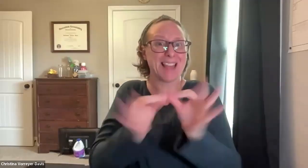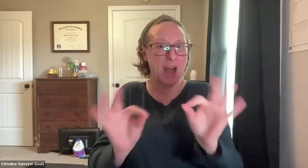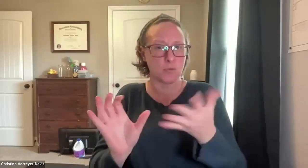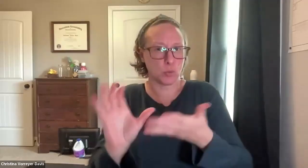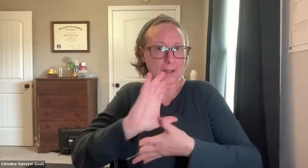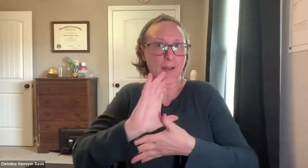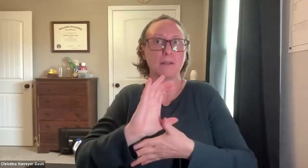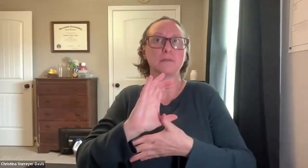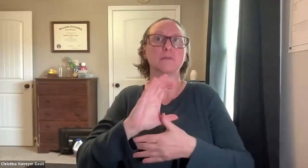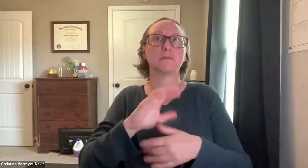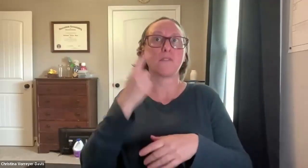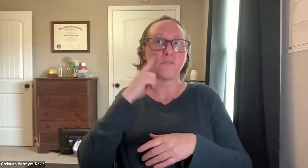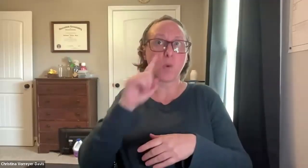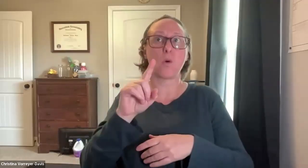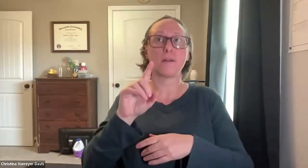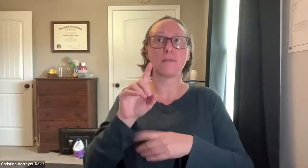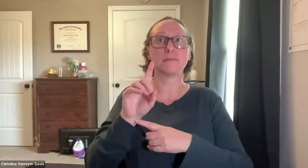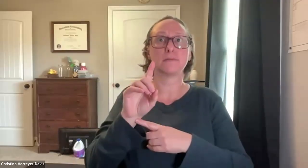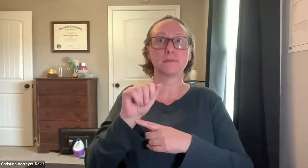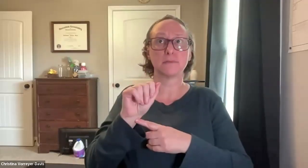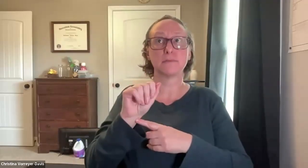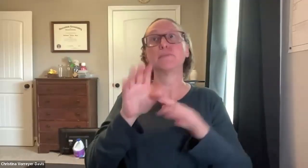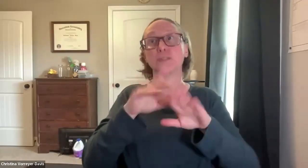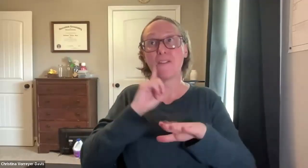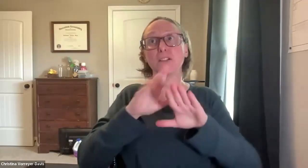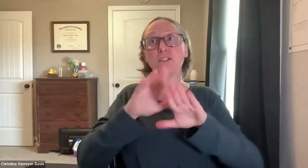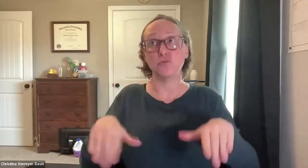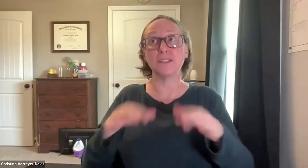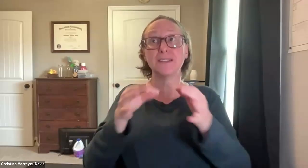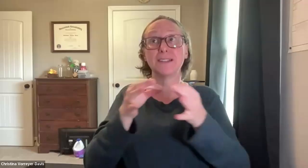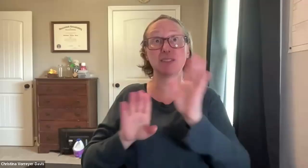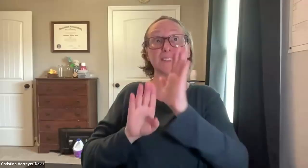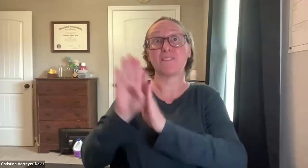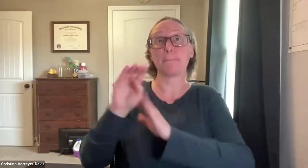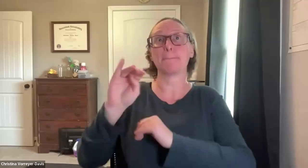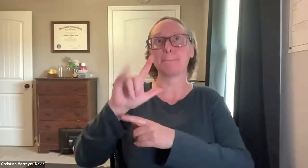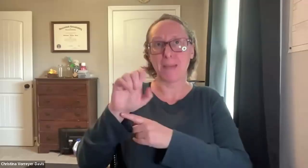They'll recommend specific language criteria for Deaf language development milestones.